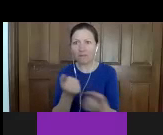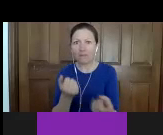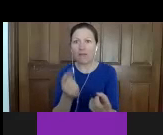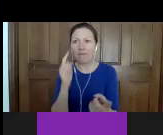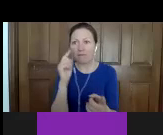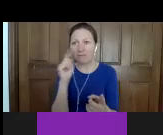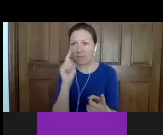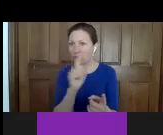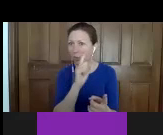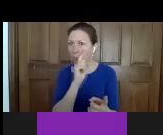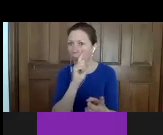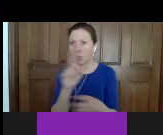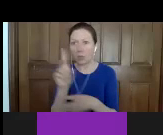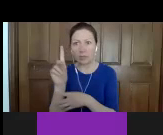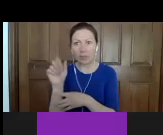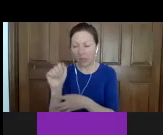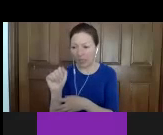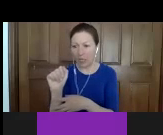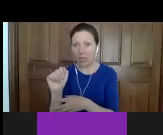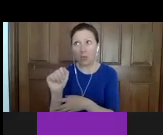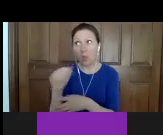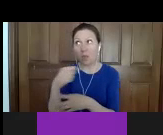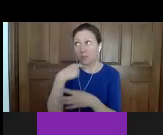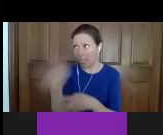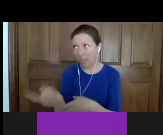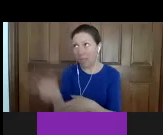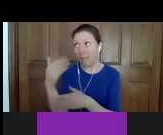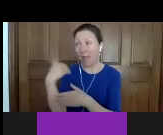need that as an accommodation ensures that you're able to take the typing test and be